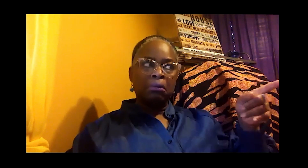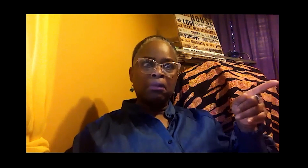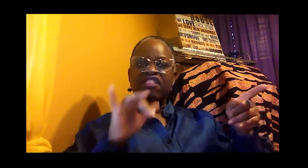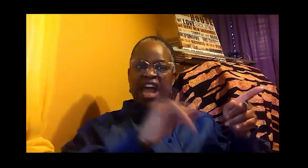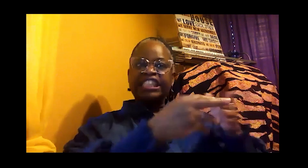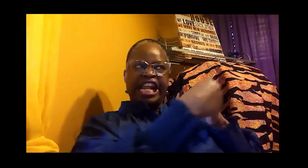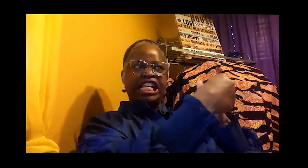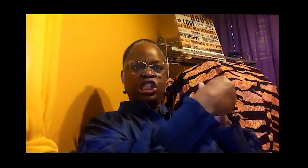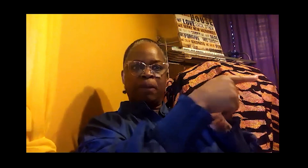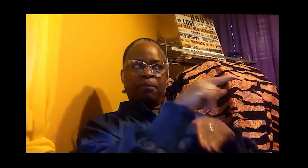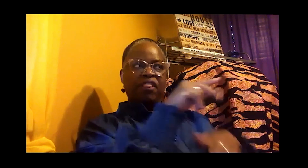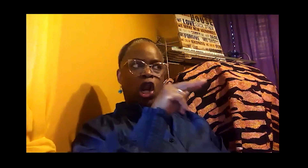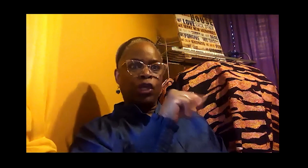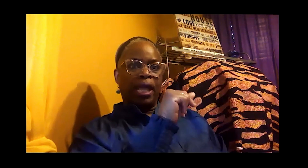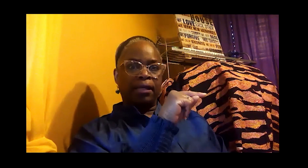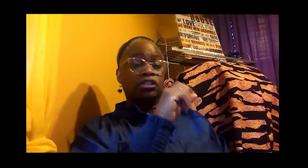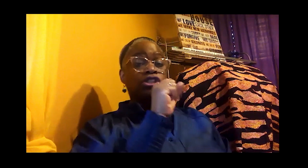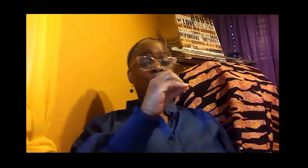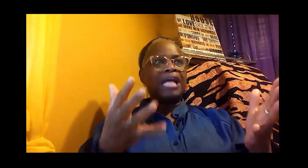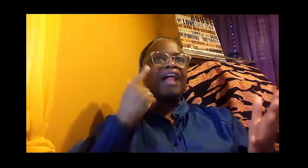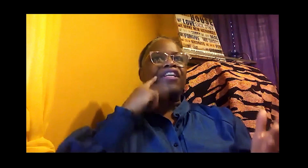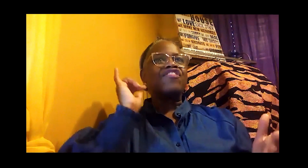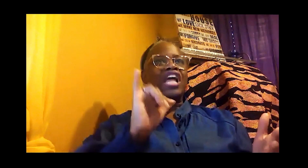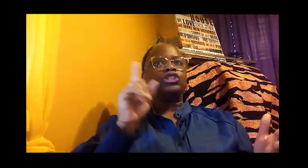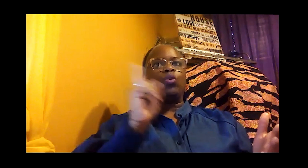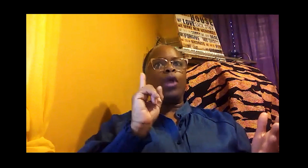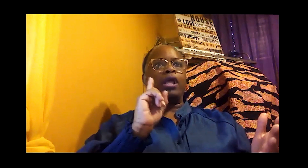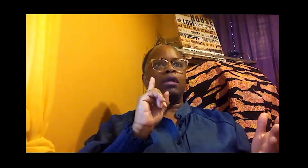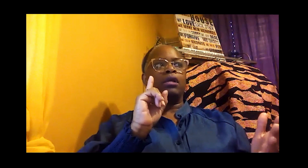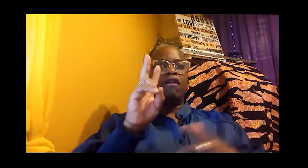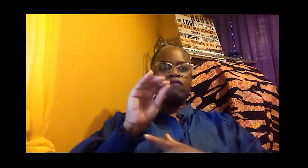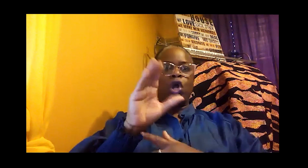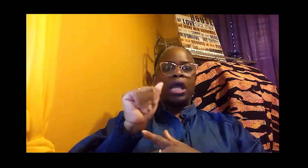There are those that may want to emulate our model, and that's VOCA's dream.